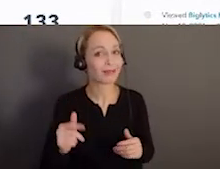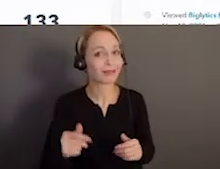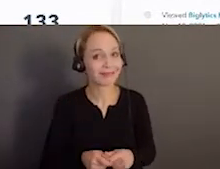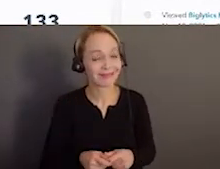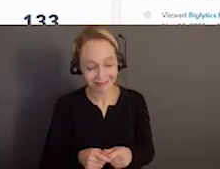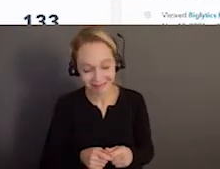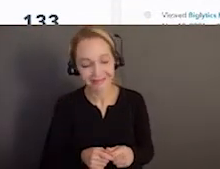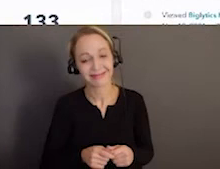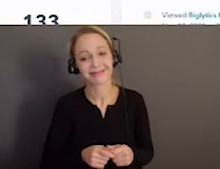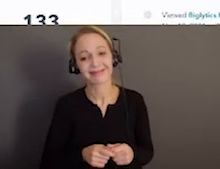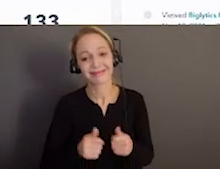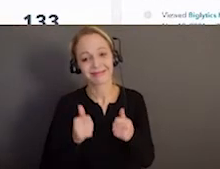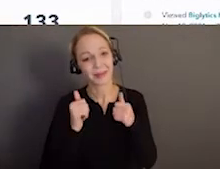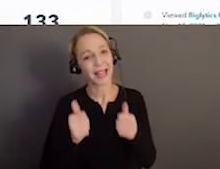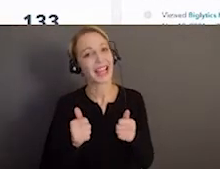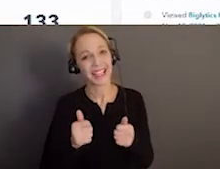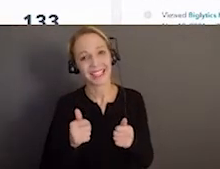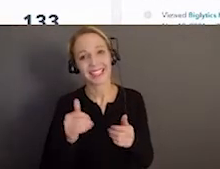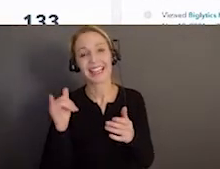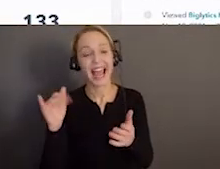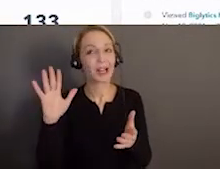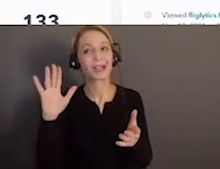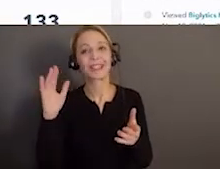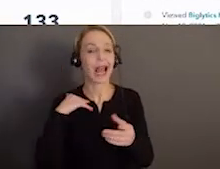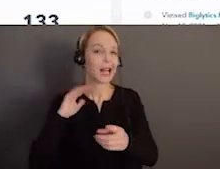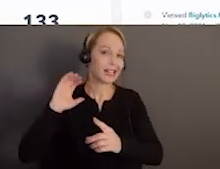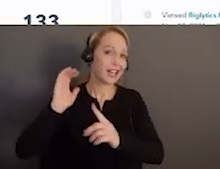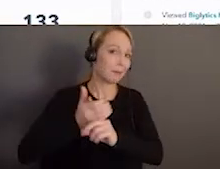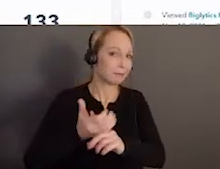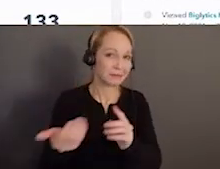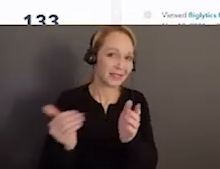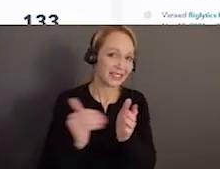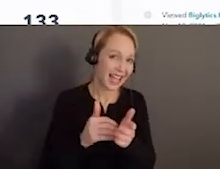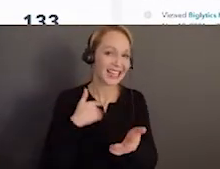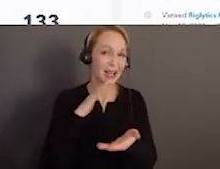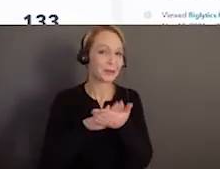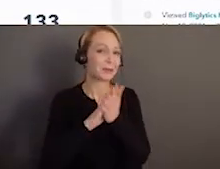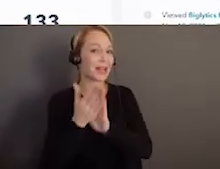CHANGE HATS AGAIN AND I WILL BECOME ALEX, NO RELATION